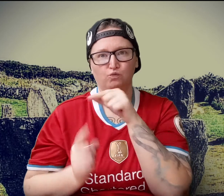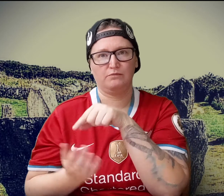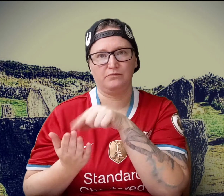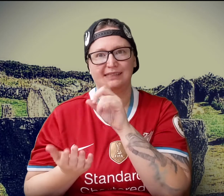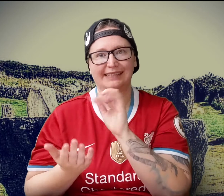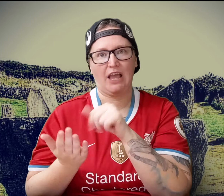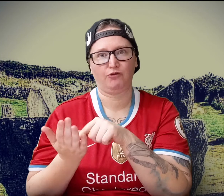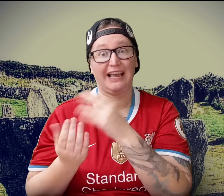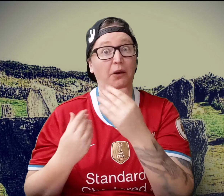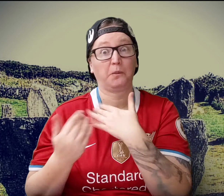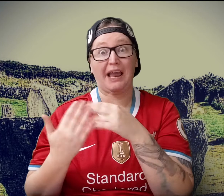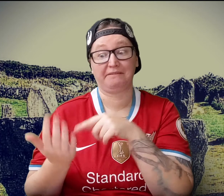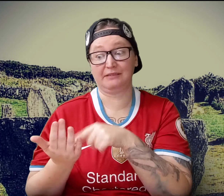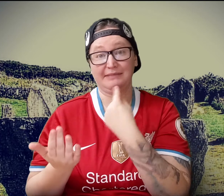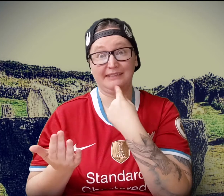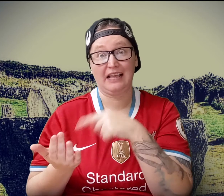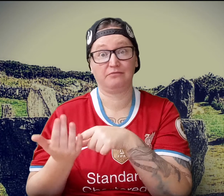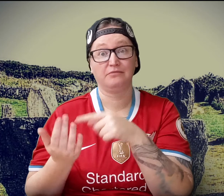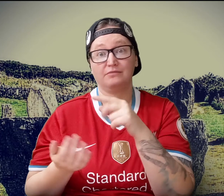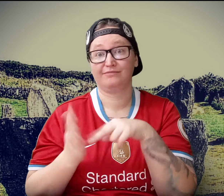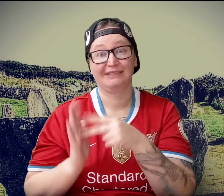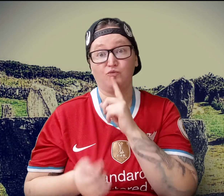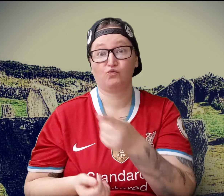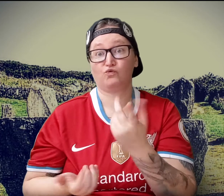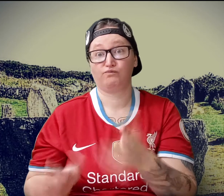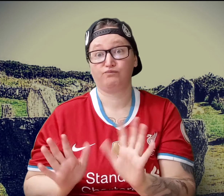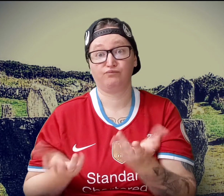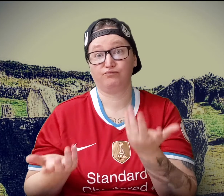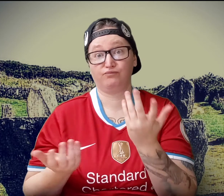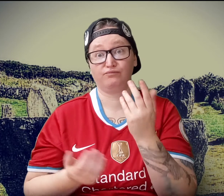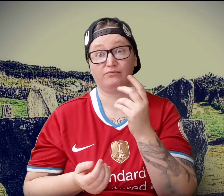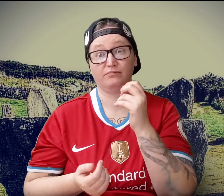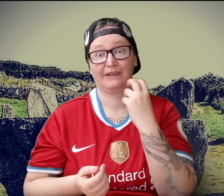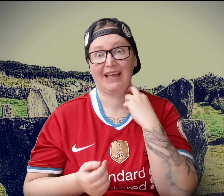about they'd have to actually review the diary and whatever that says that means that it's true